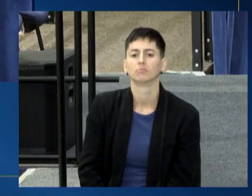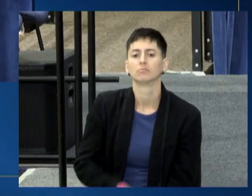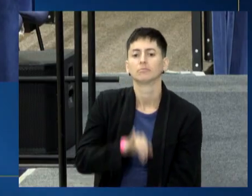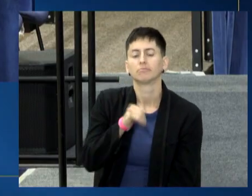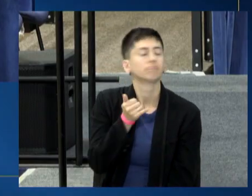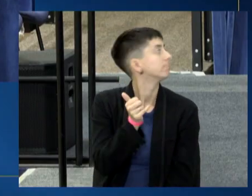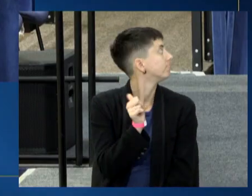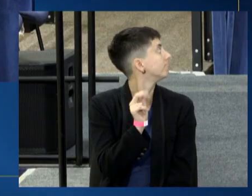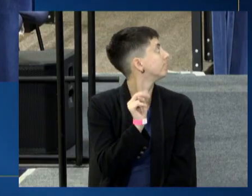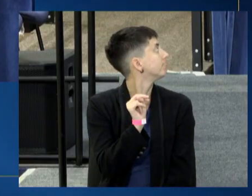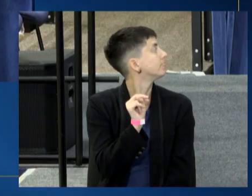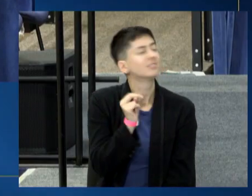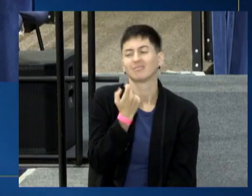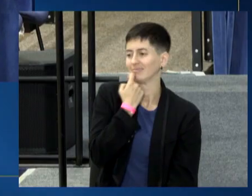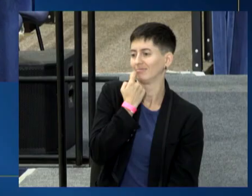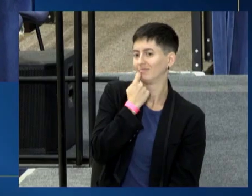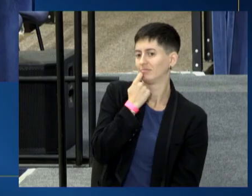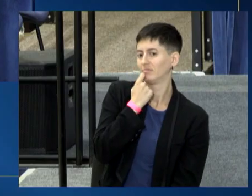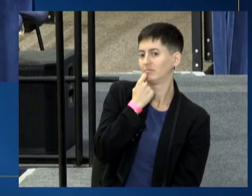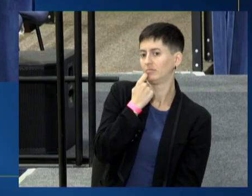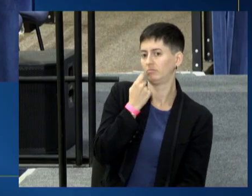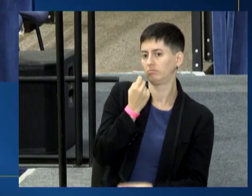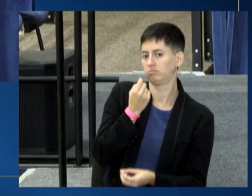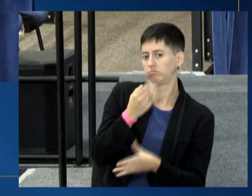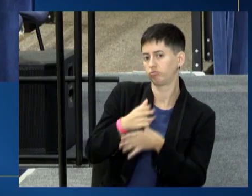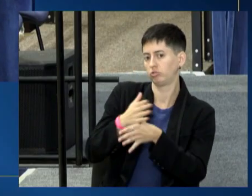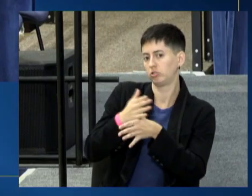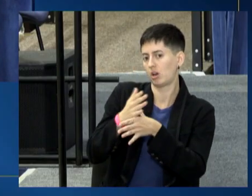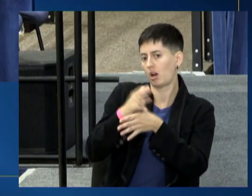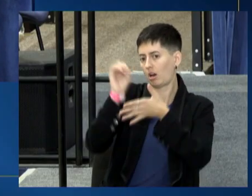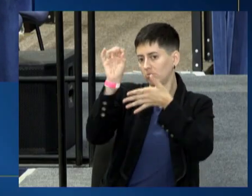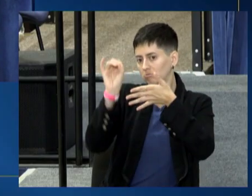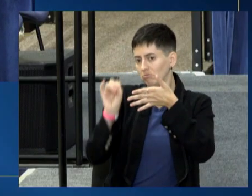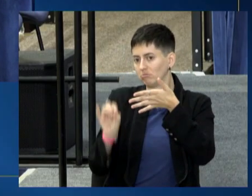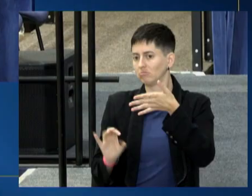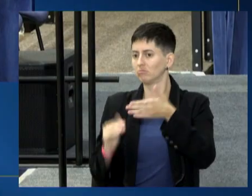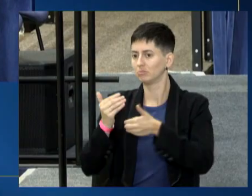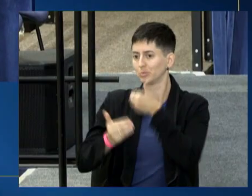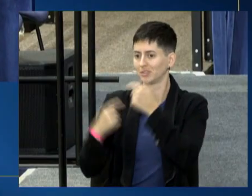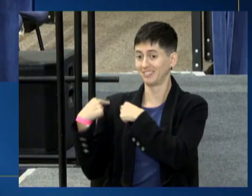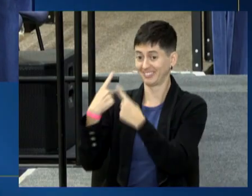accomplished over a year. I mean, just about a year. So, imagine how much work has been going on.